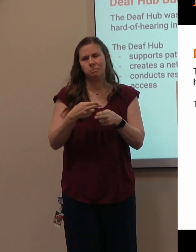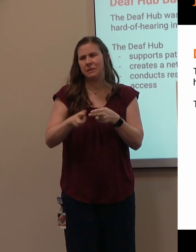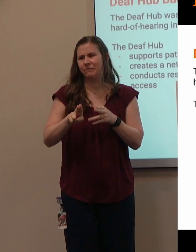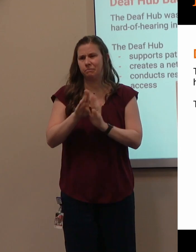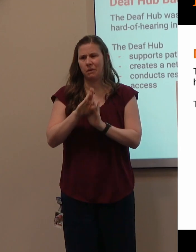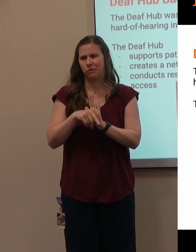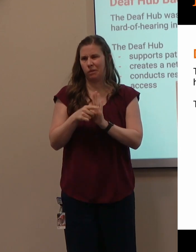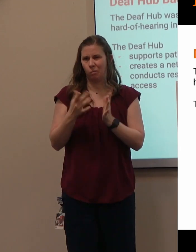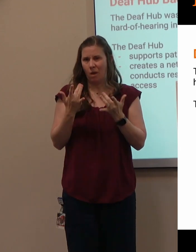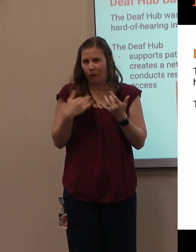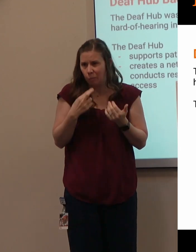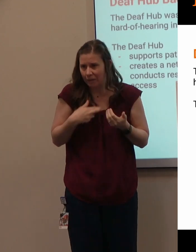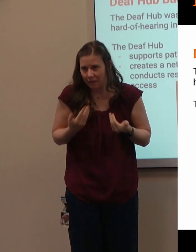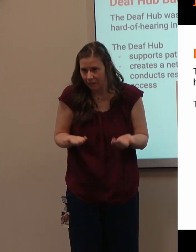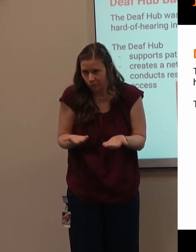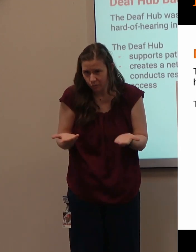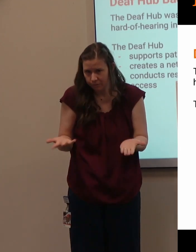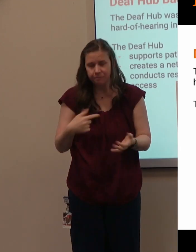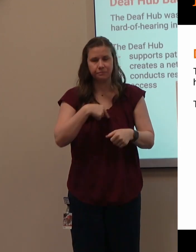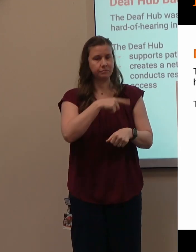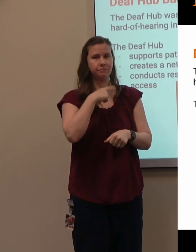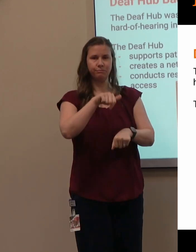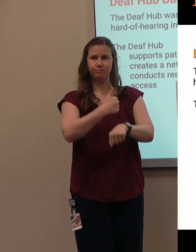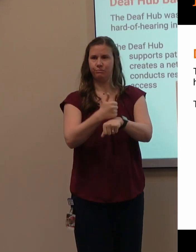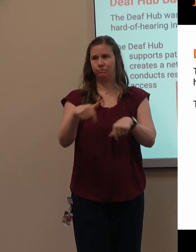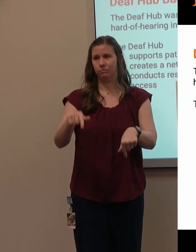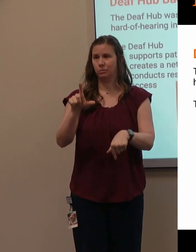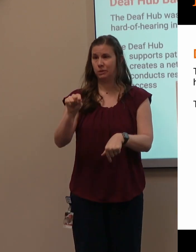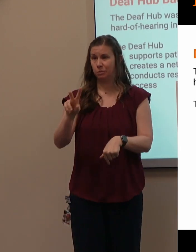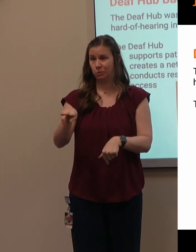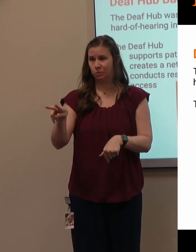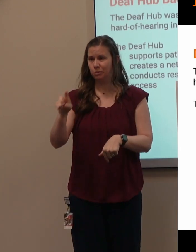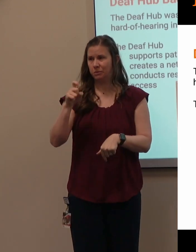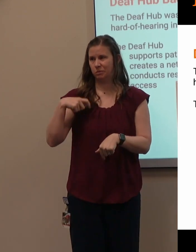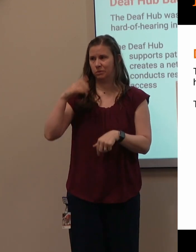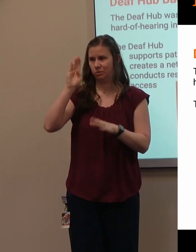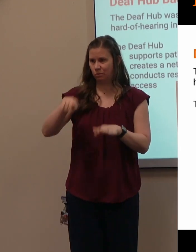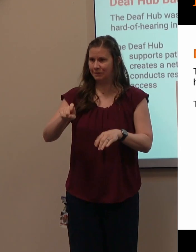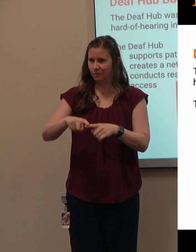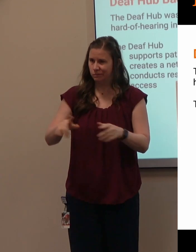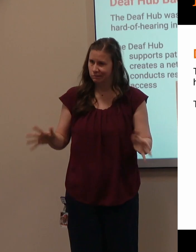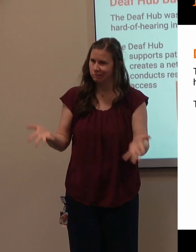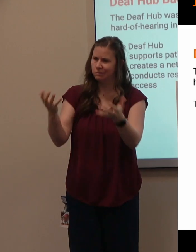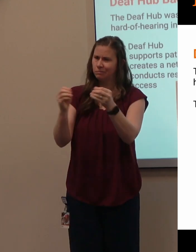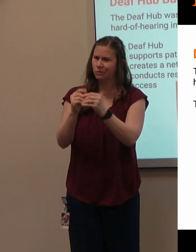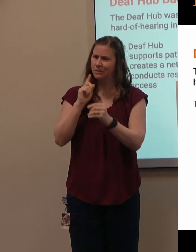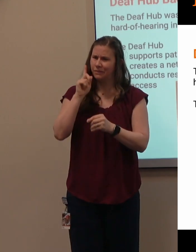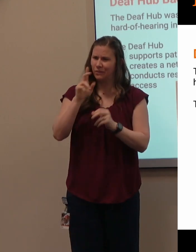I'd like to give a brief background of what we do here at the Deaf Hub. We were established in 2022 because we wanted to